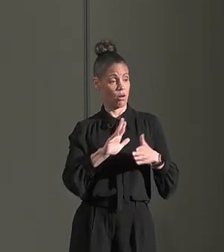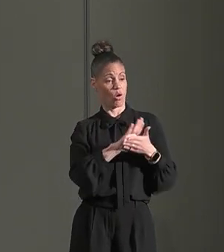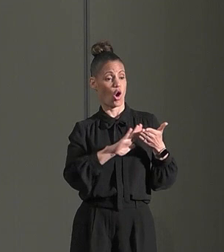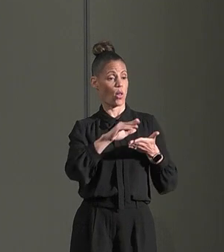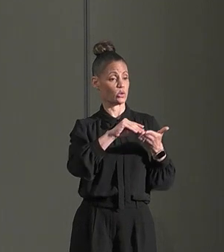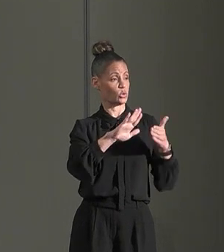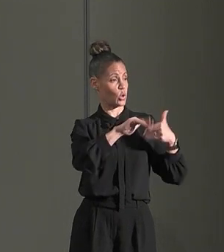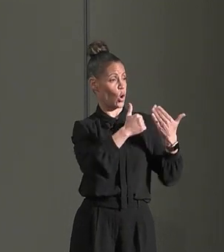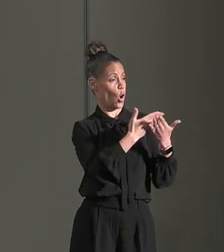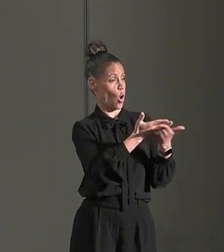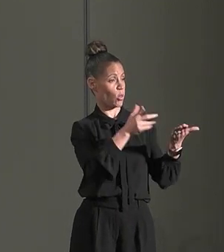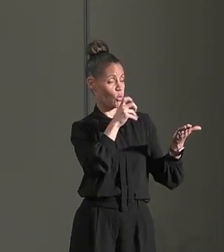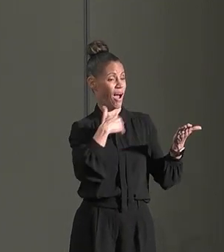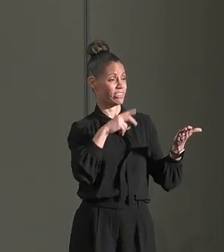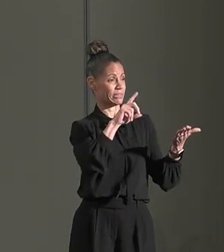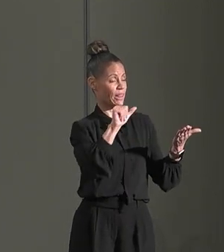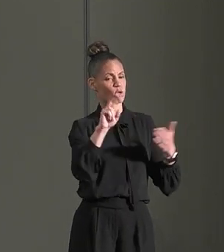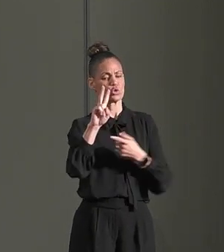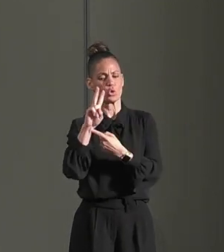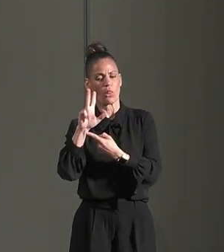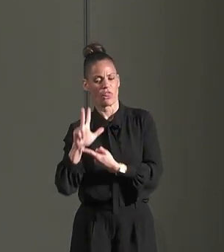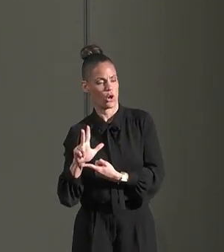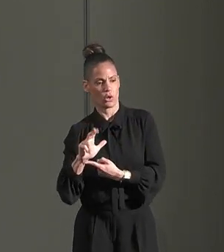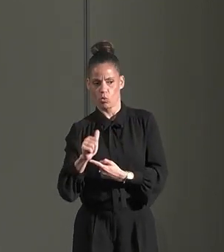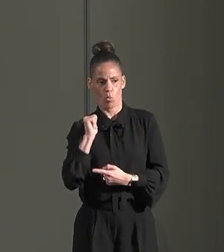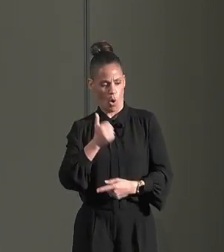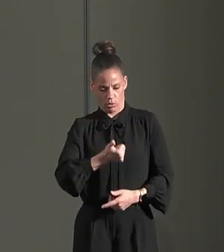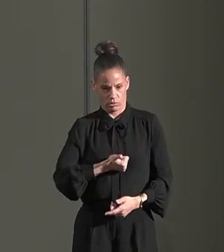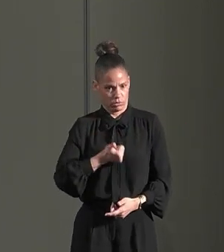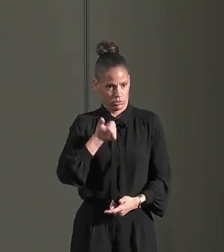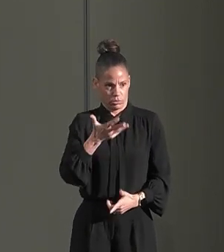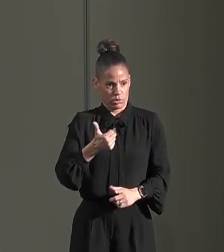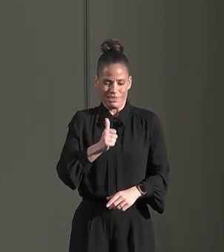having a disability I got that correct. >> RICK JOHNSON: 37 percent of colleague